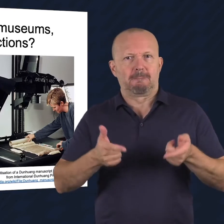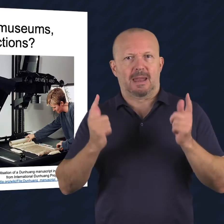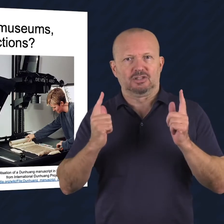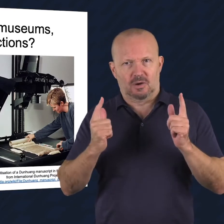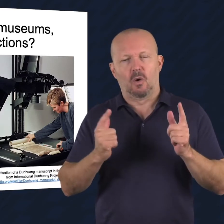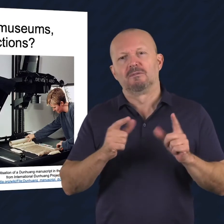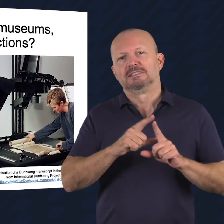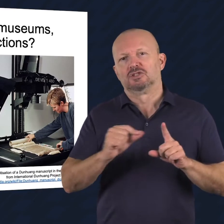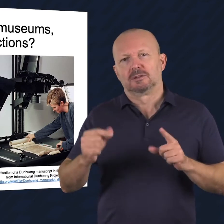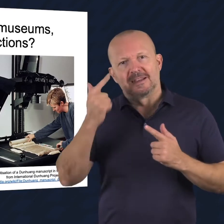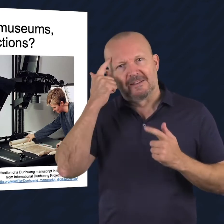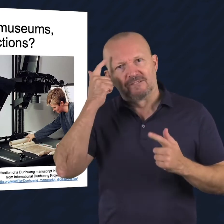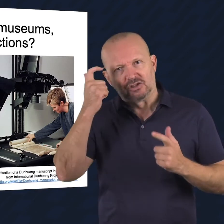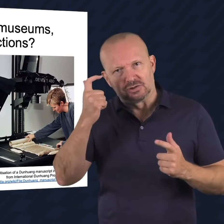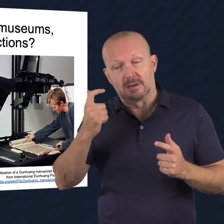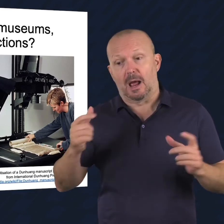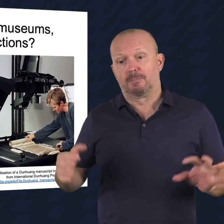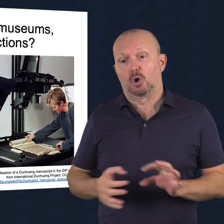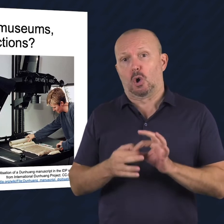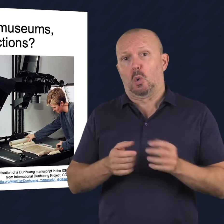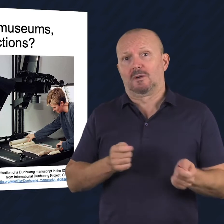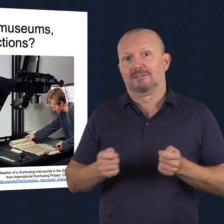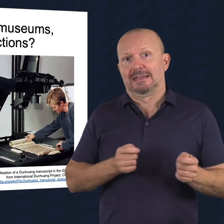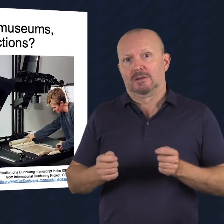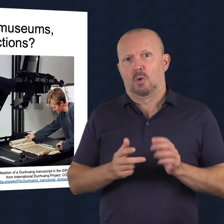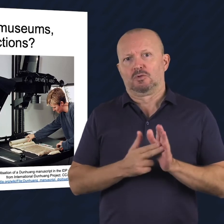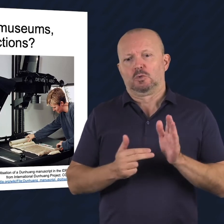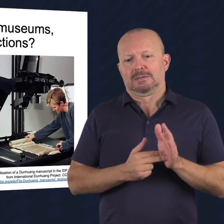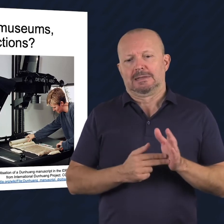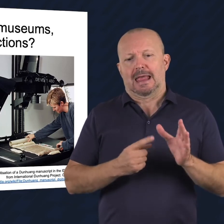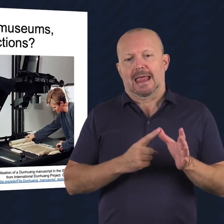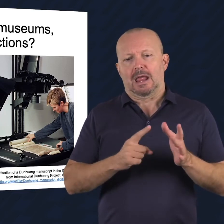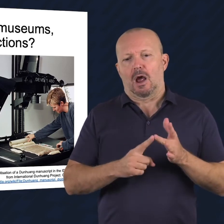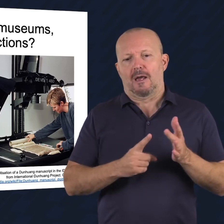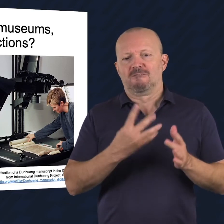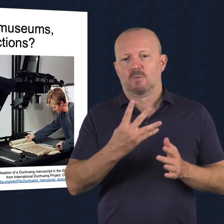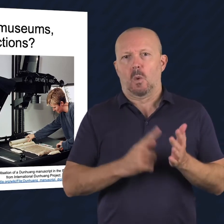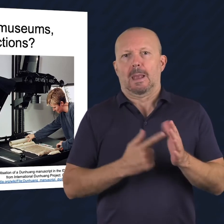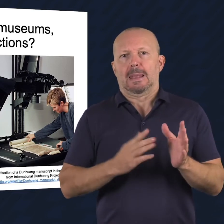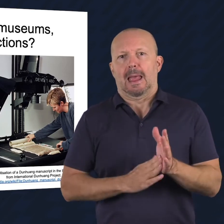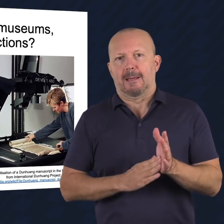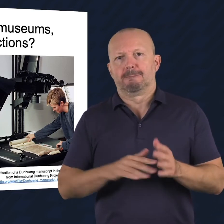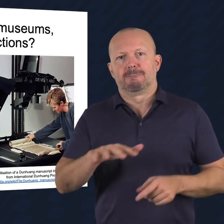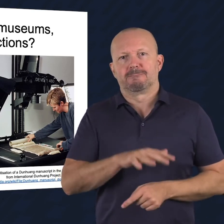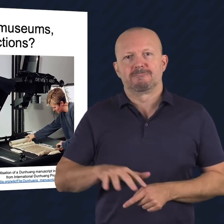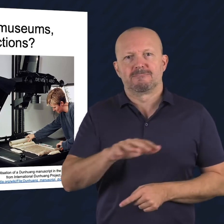Manager of Digital Innovation at the University of Adelaide Library, and co-convenor of the Australian and New Zealand AI4LAM Chapter.